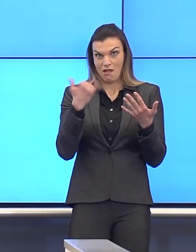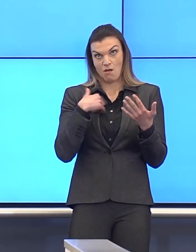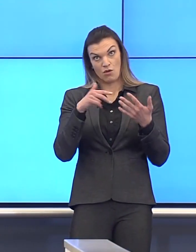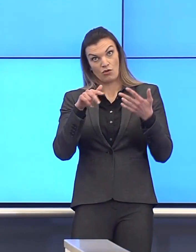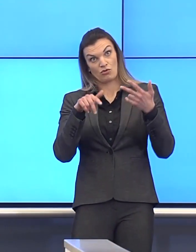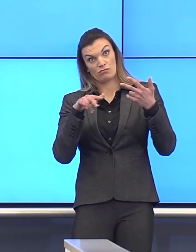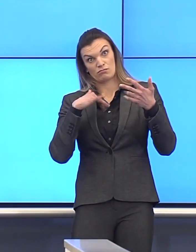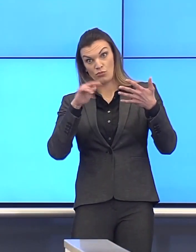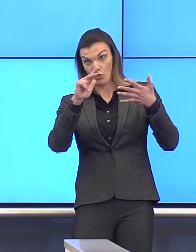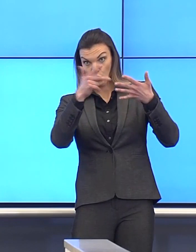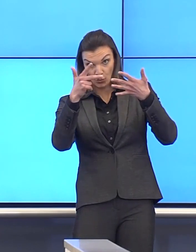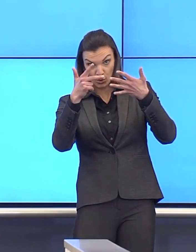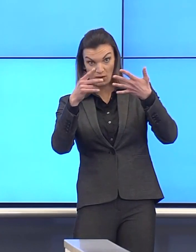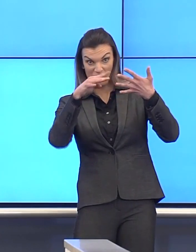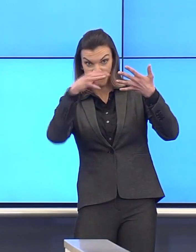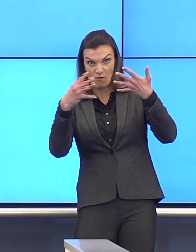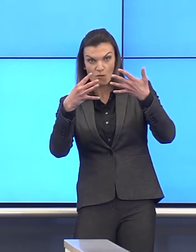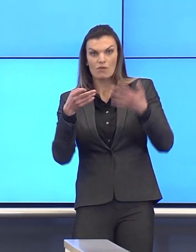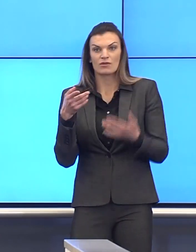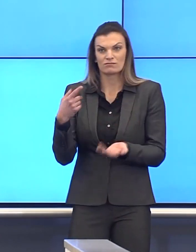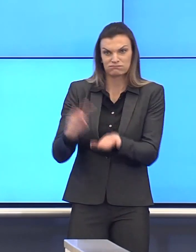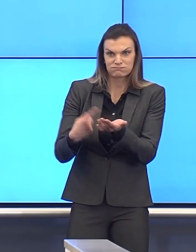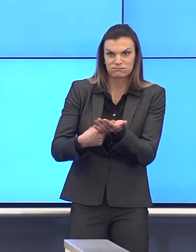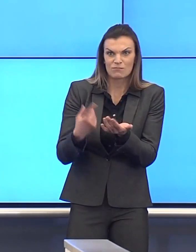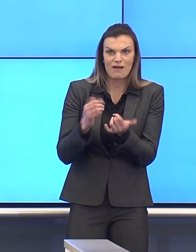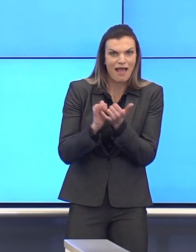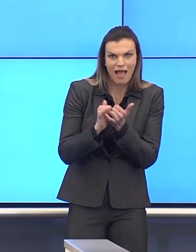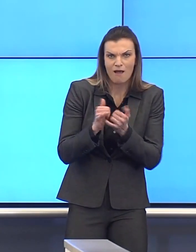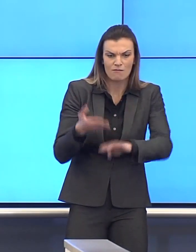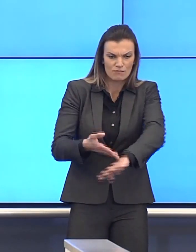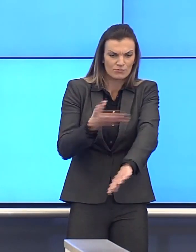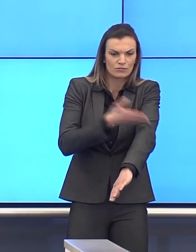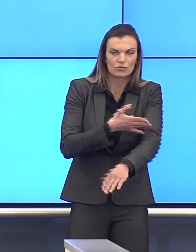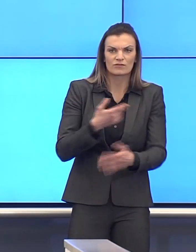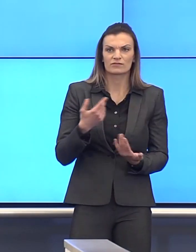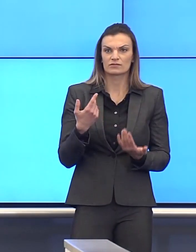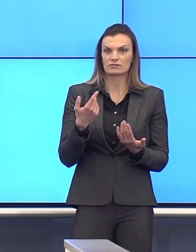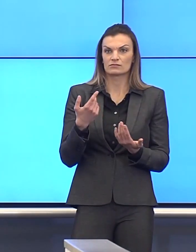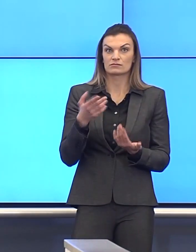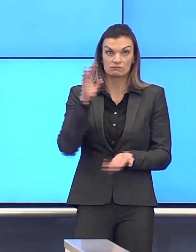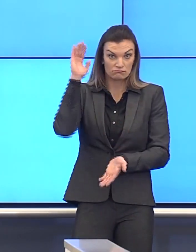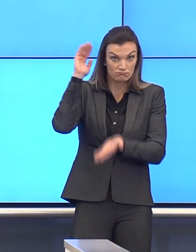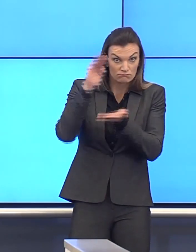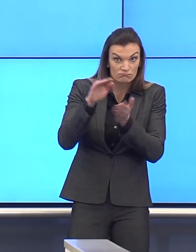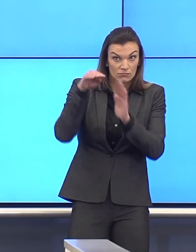UNDER YOUR SAFE START PLAN FROM PHASE THREE TO FACE FOUR. YOU MENTIONED THINGS LIKE